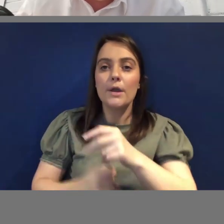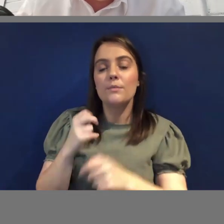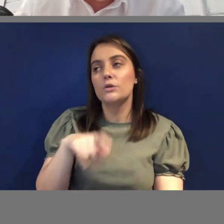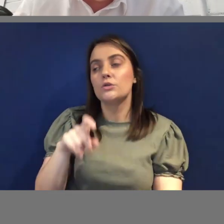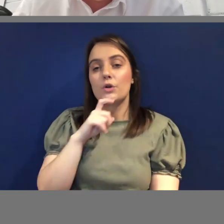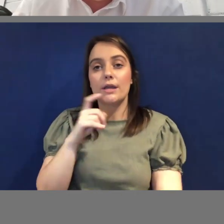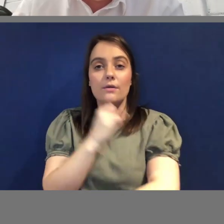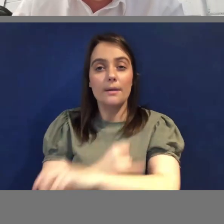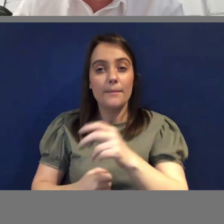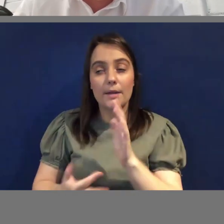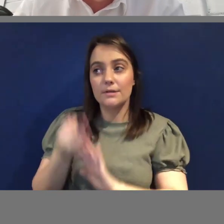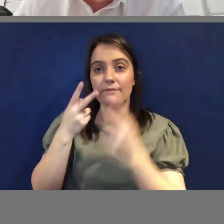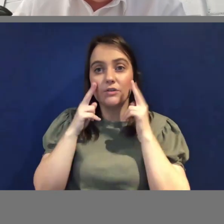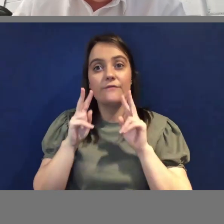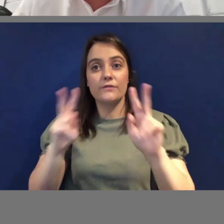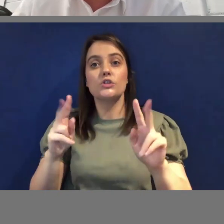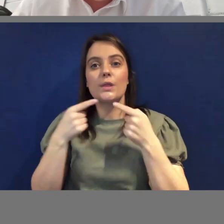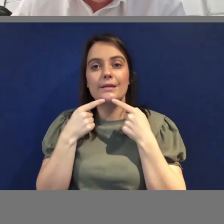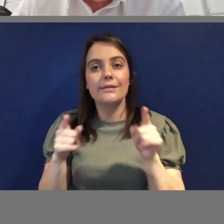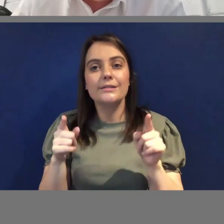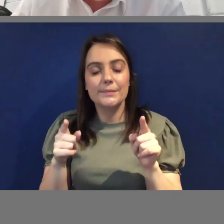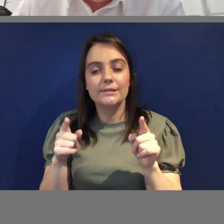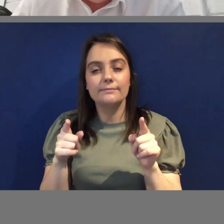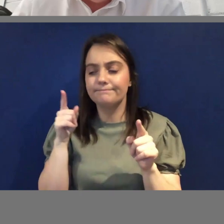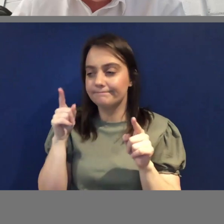there visual announcements and stuff like that so it's trying to cater for as many people